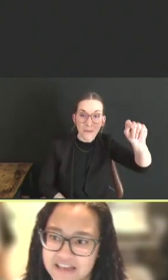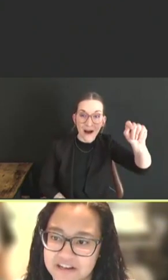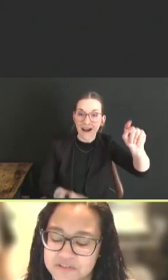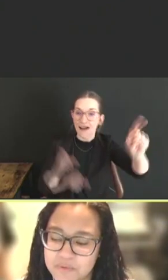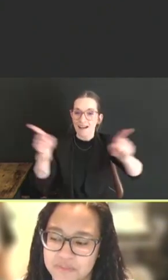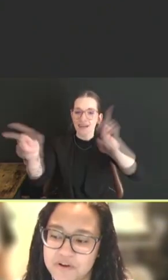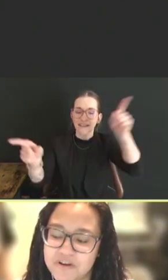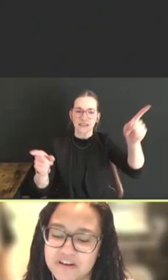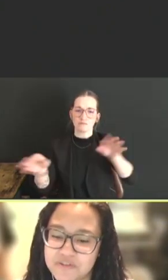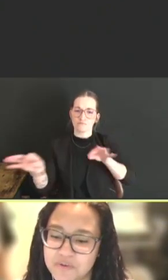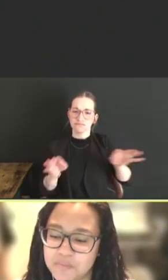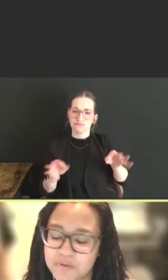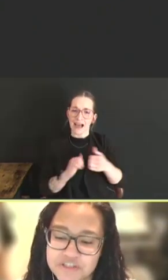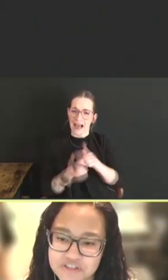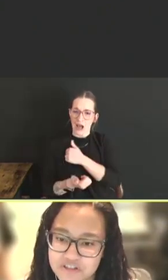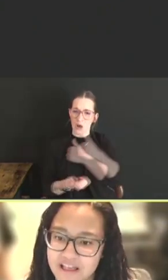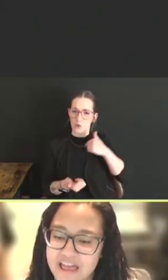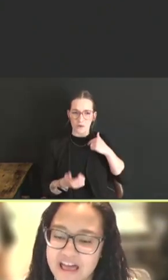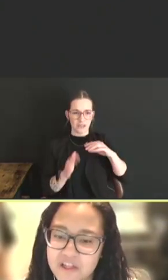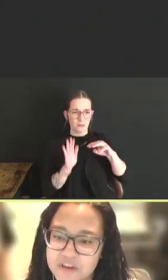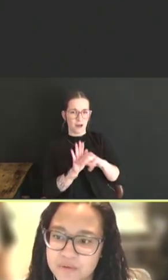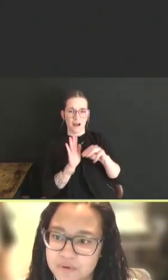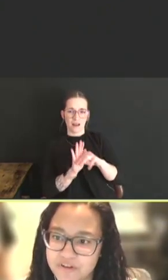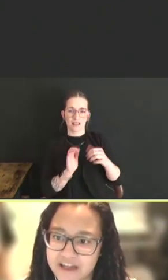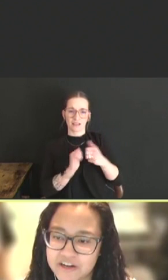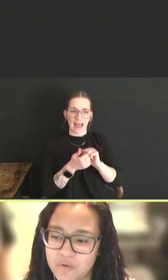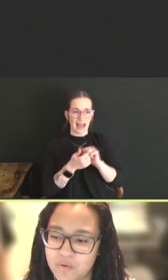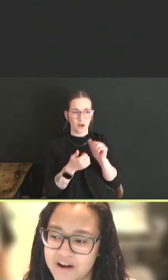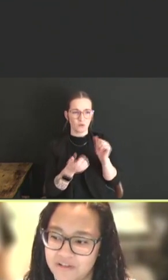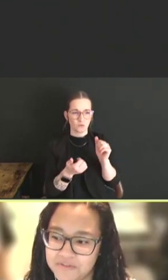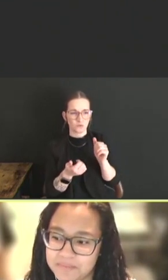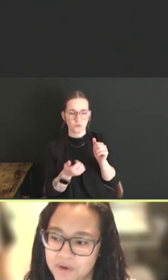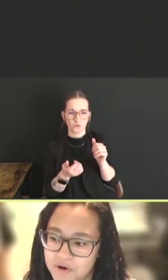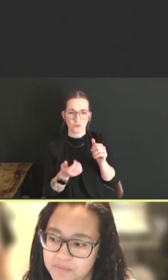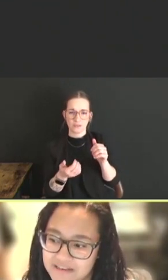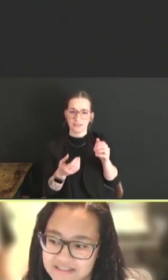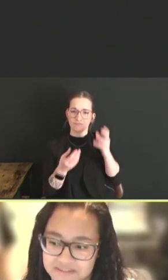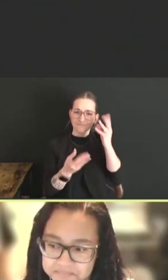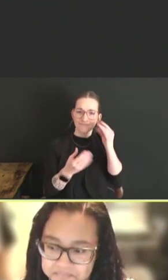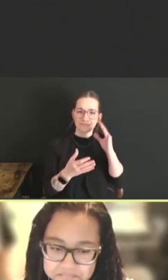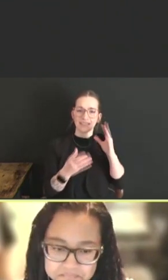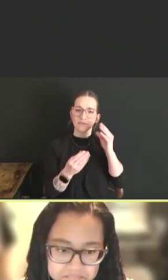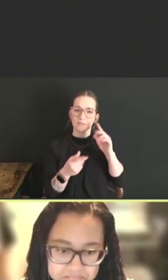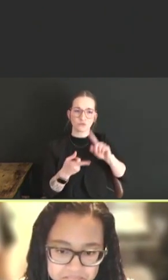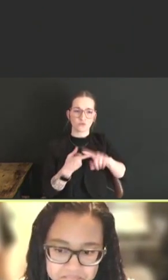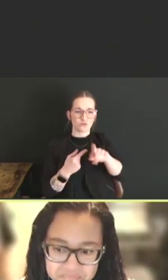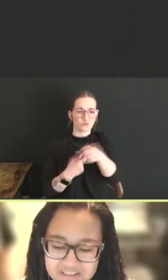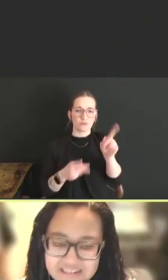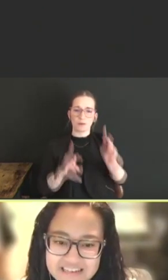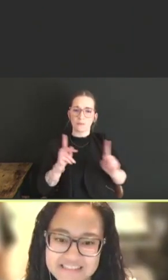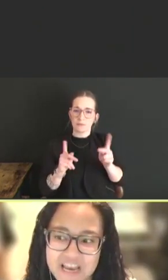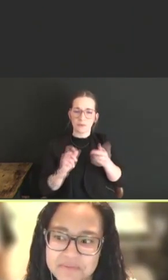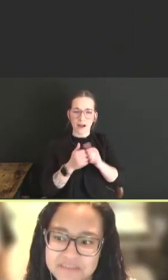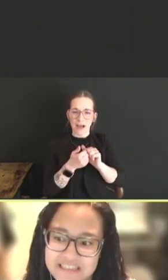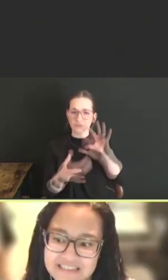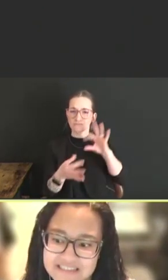connect with their either regional healthcare provider health department. Next slide, please.